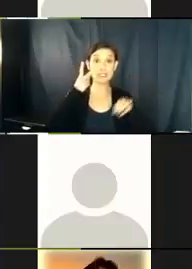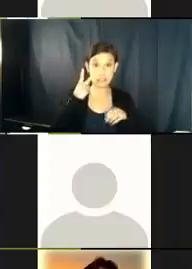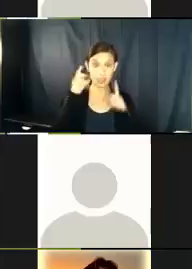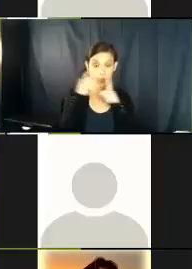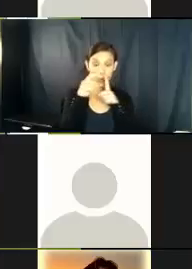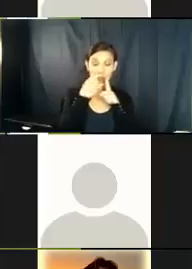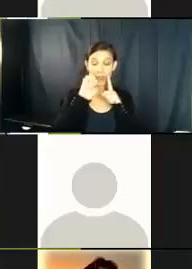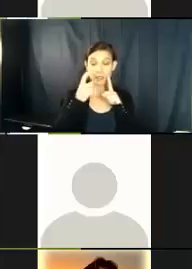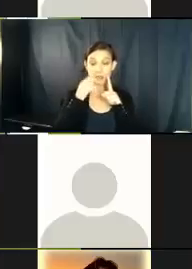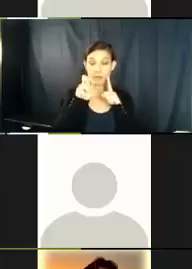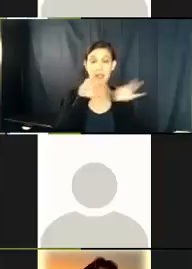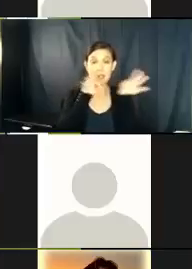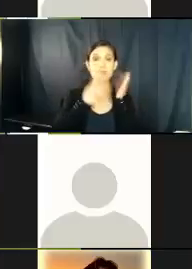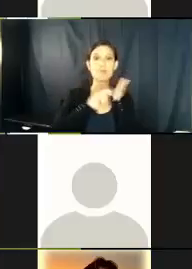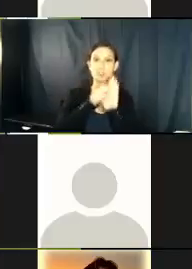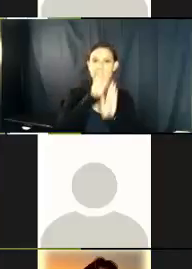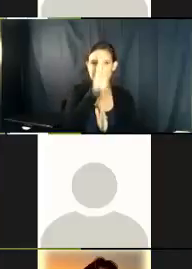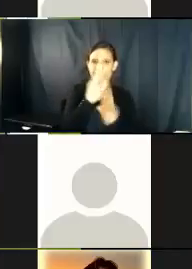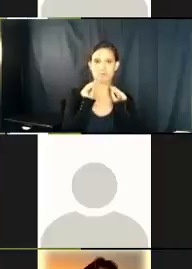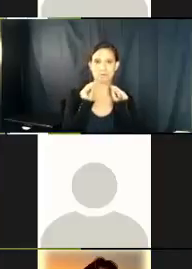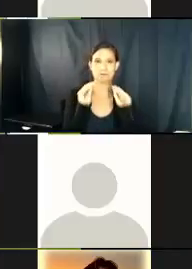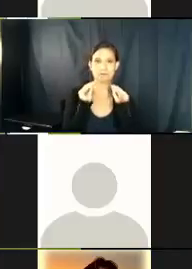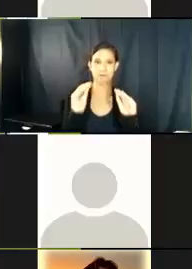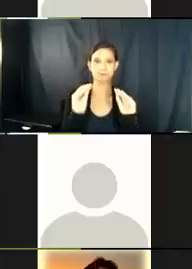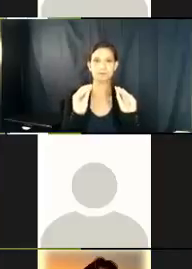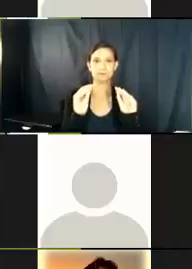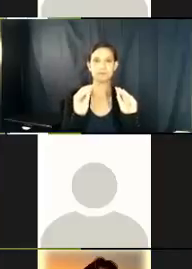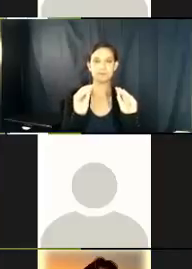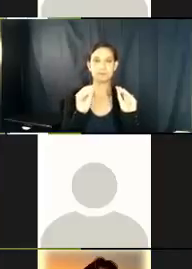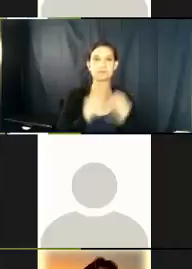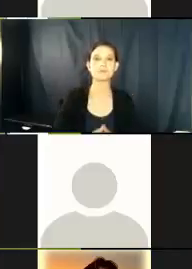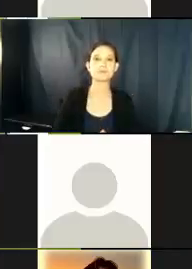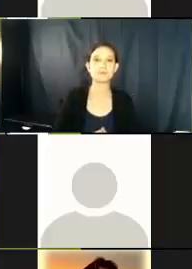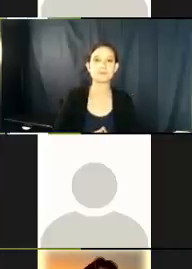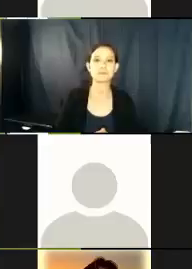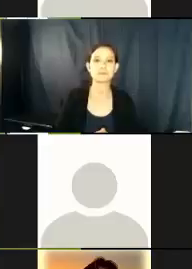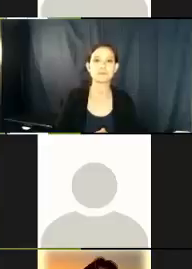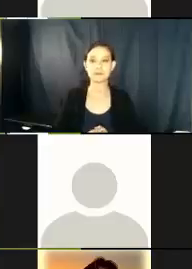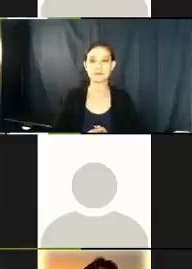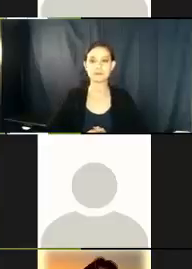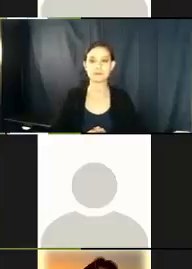direct teaching.